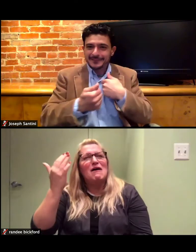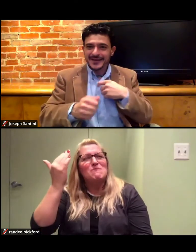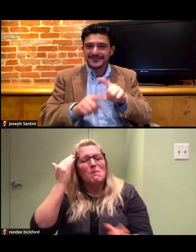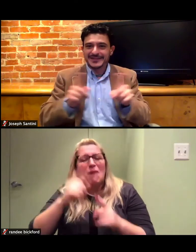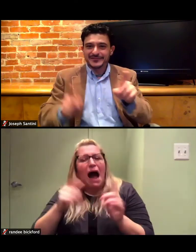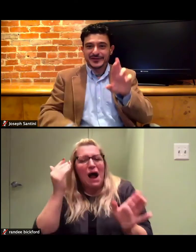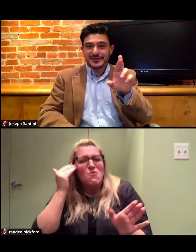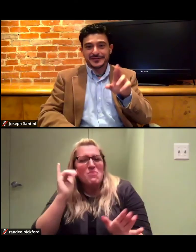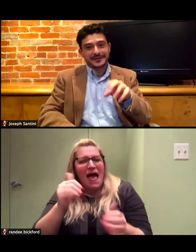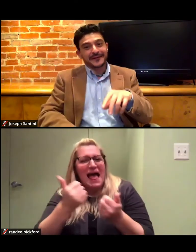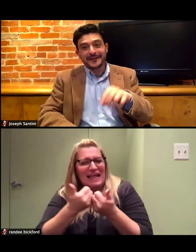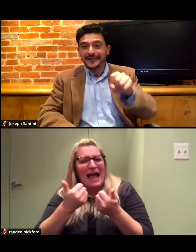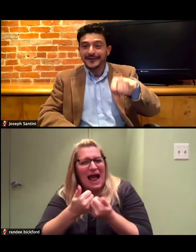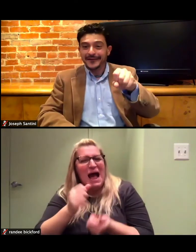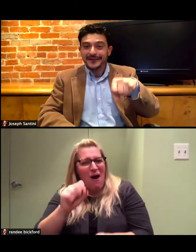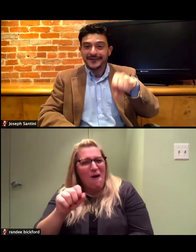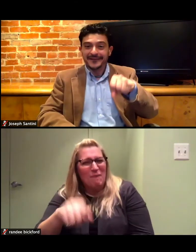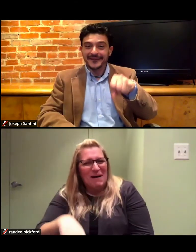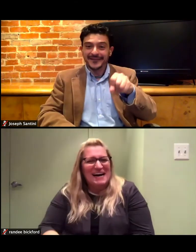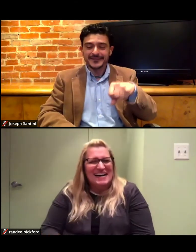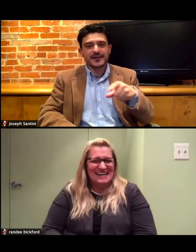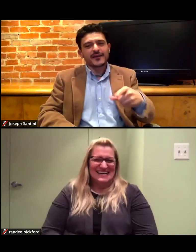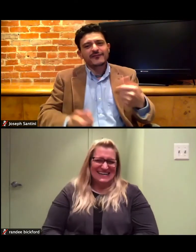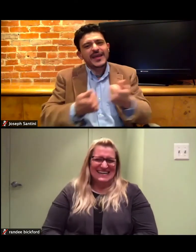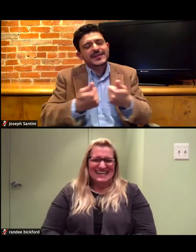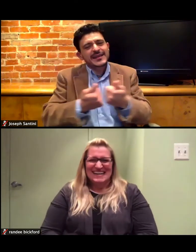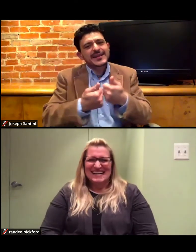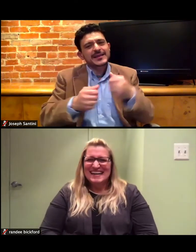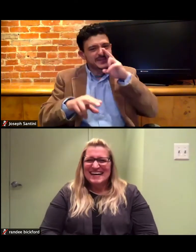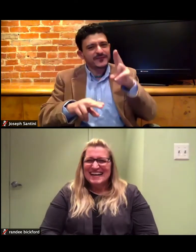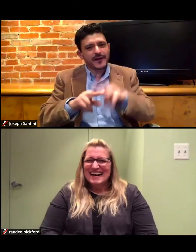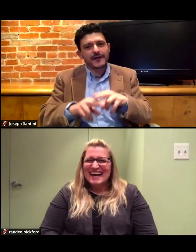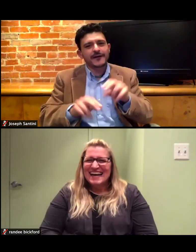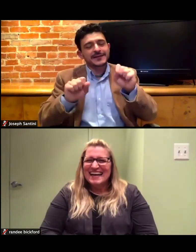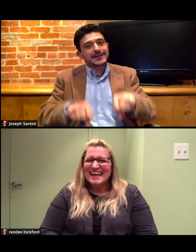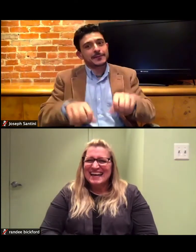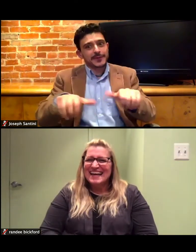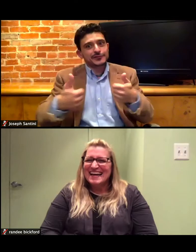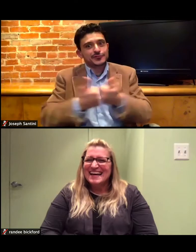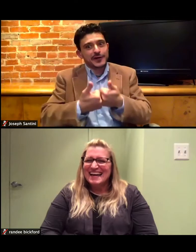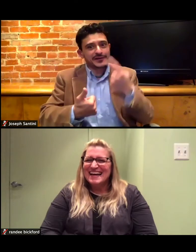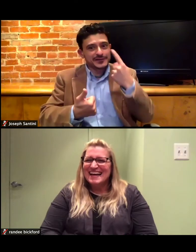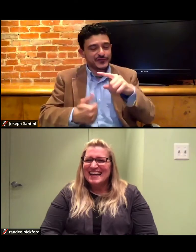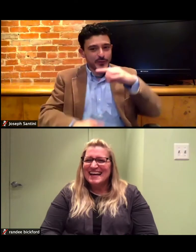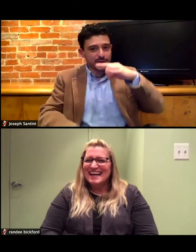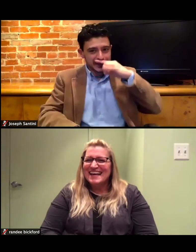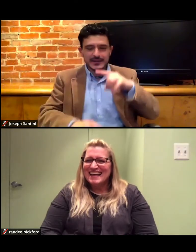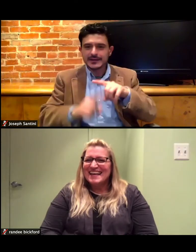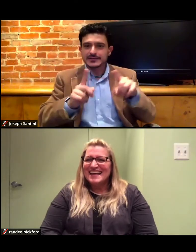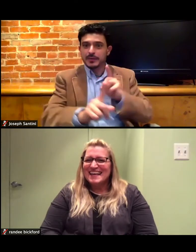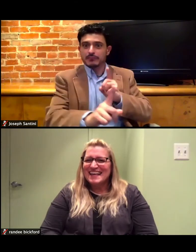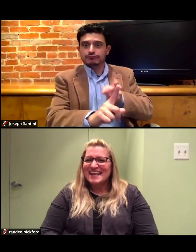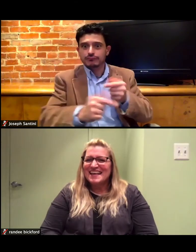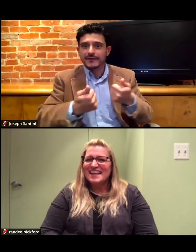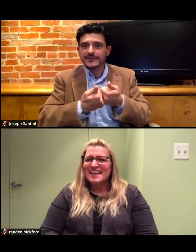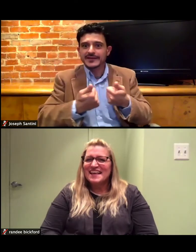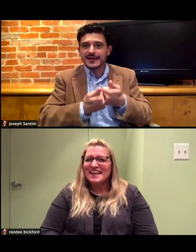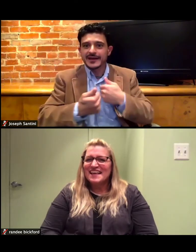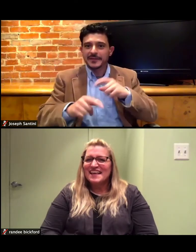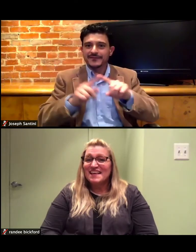Are you familiar with that? Well, vaguely familiar with the game, yes. That game is fun and it can be challenging for kids